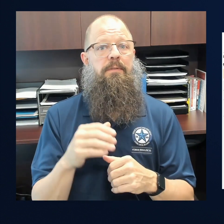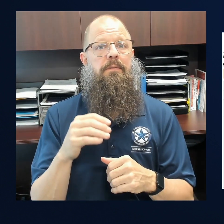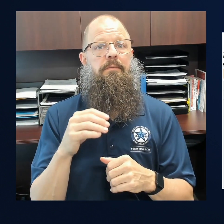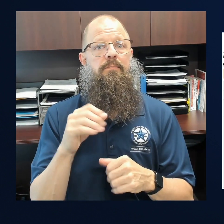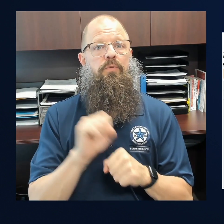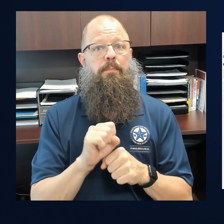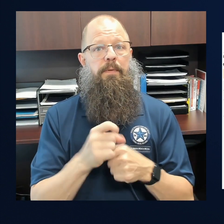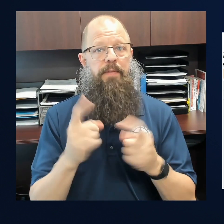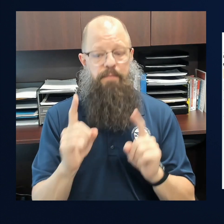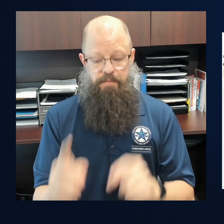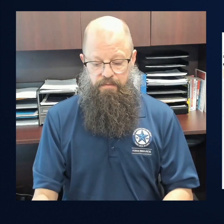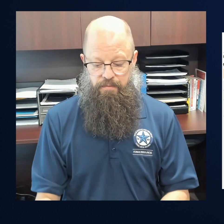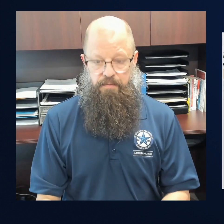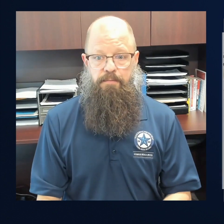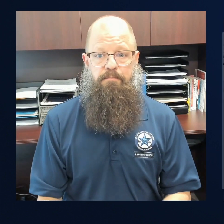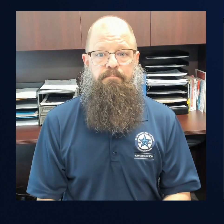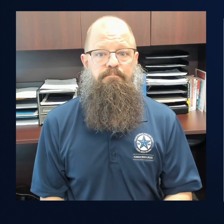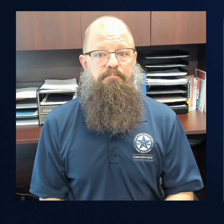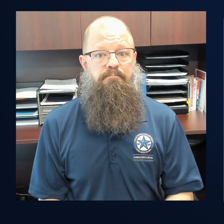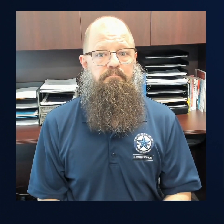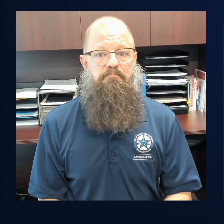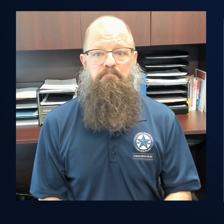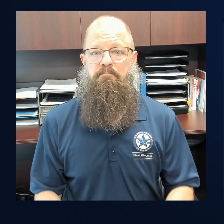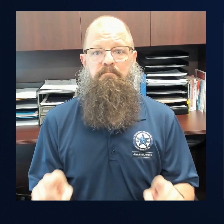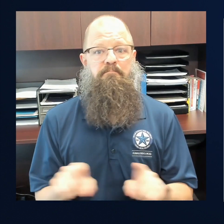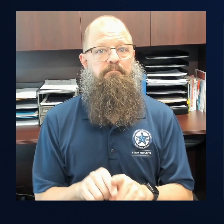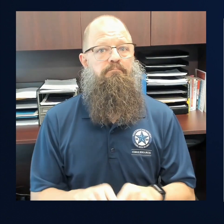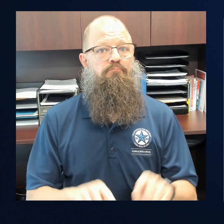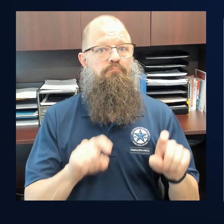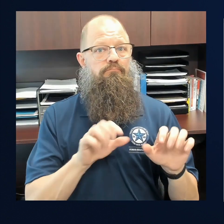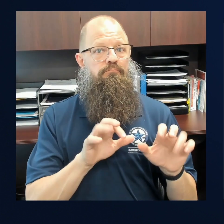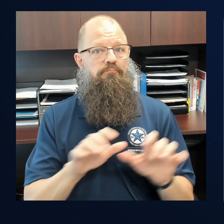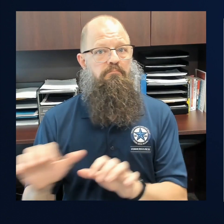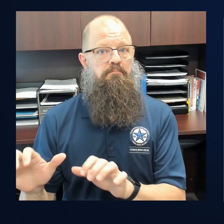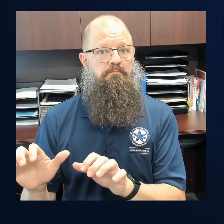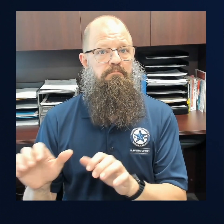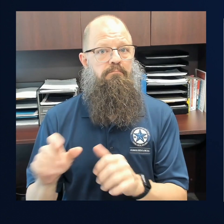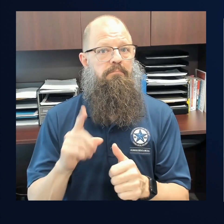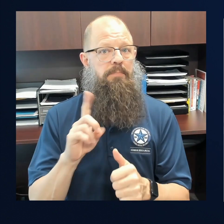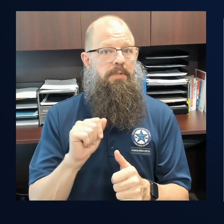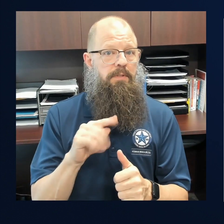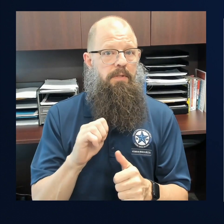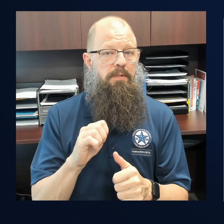Core Competencies comments, then you can move on to Job Effectiveness. Again, the same process